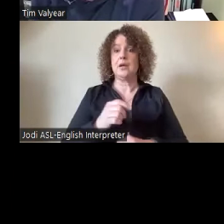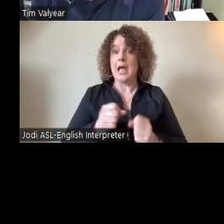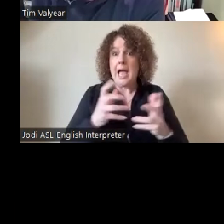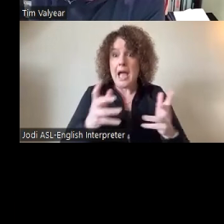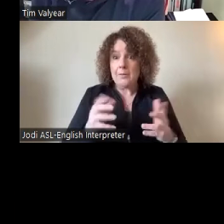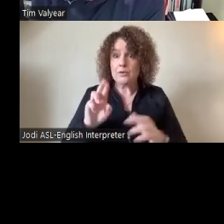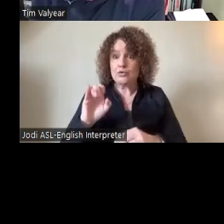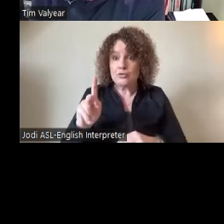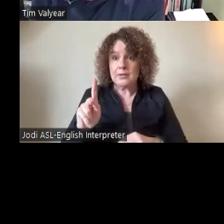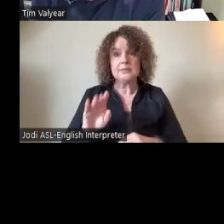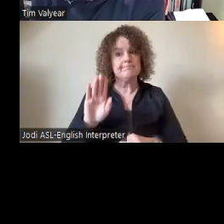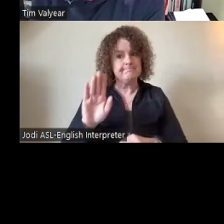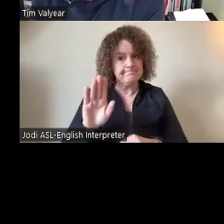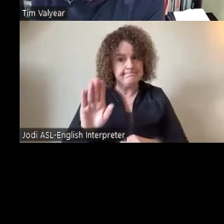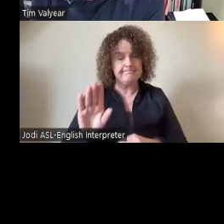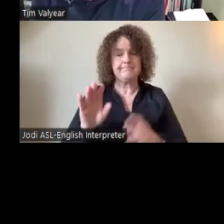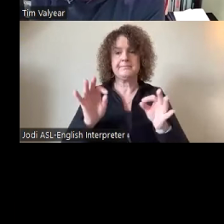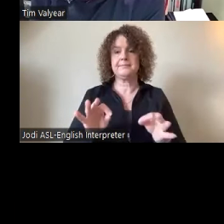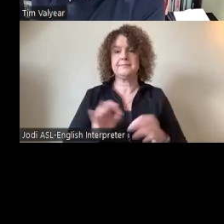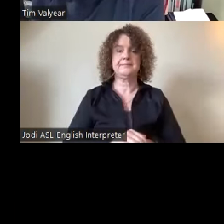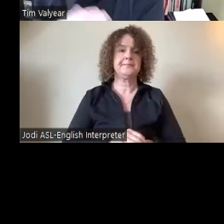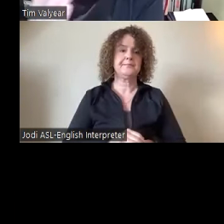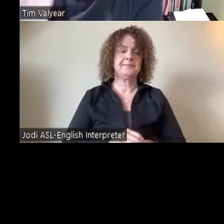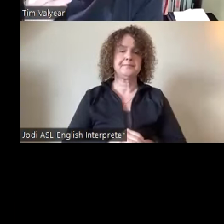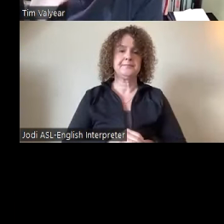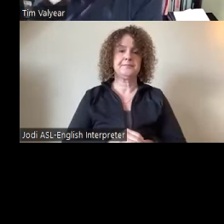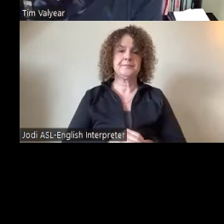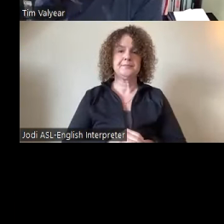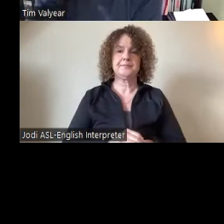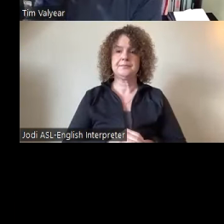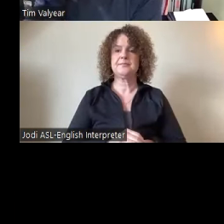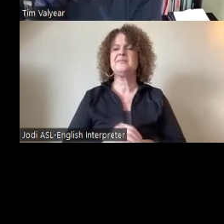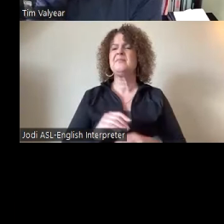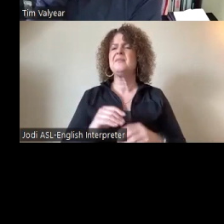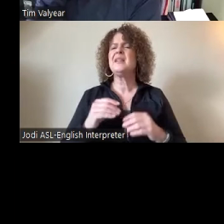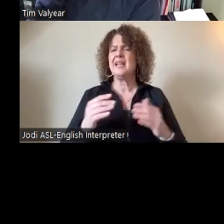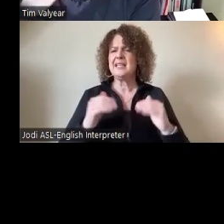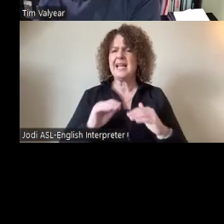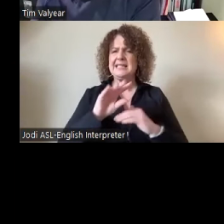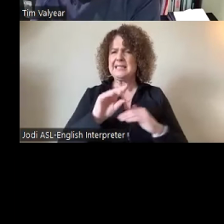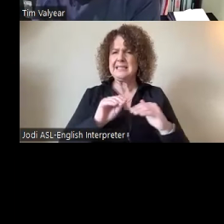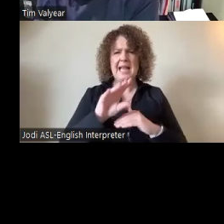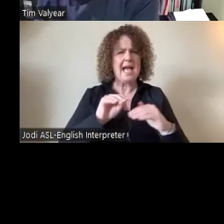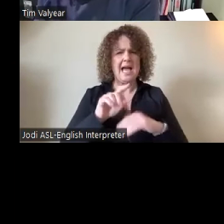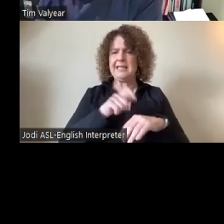only. You need to be your own best police person for what you're willing -- the level of risk you're willing